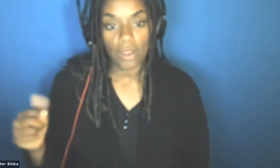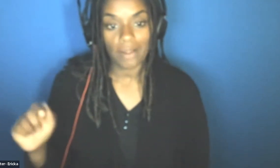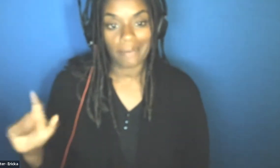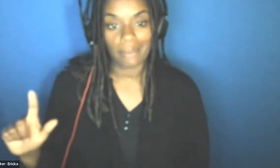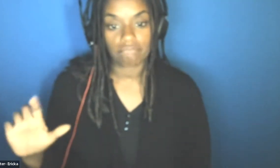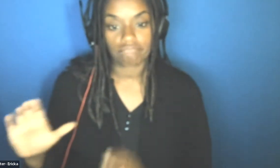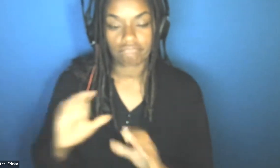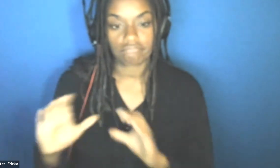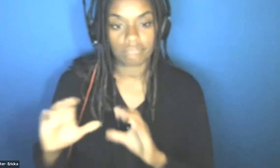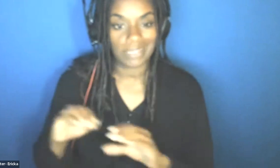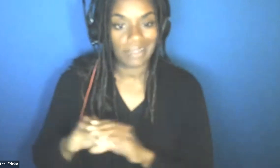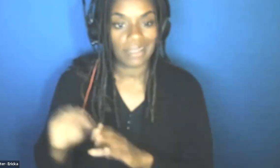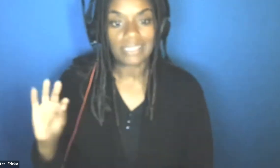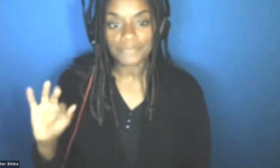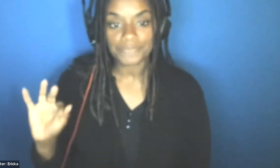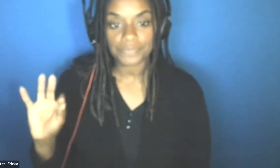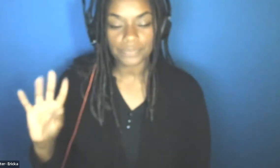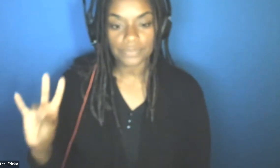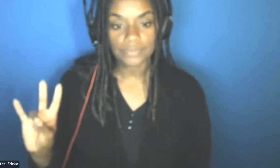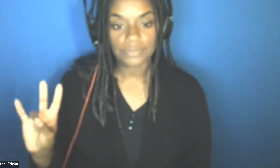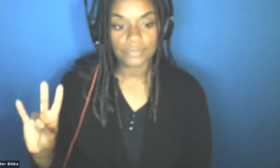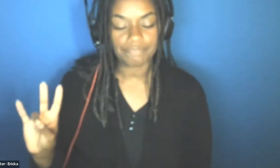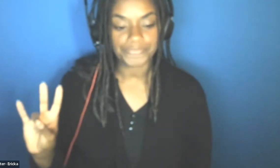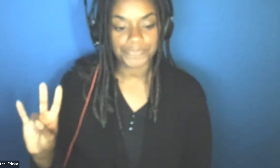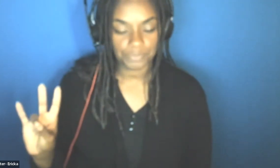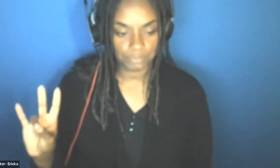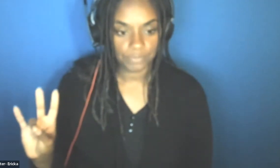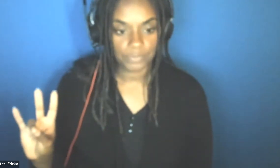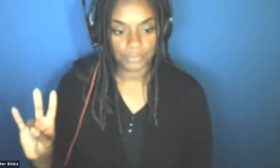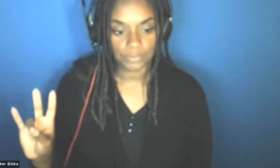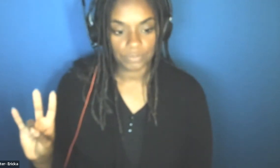That is reinforced by another case from 1998, out of the fourth circuit.